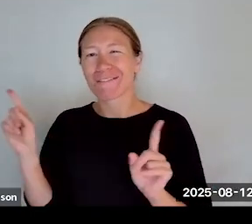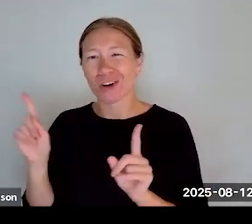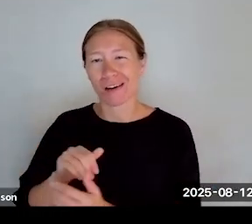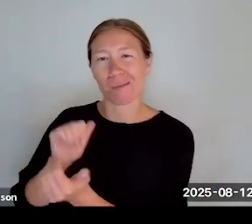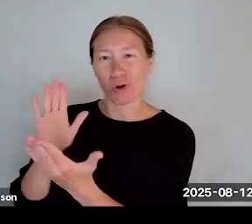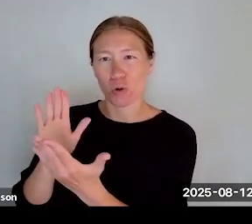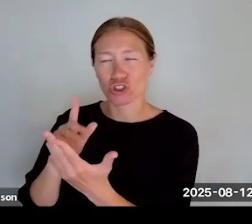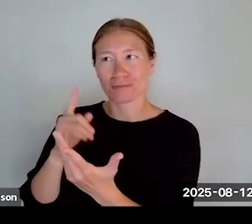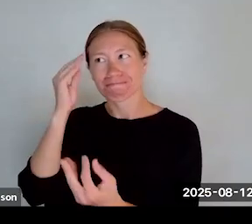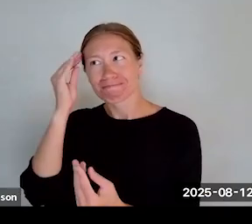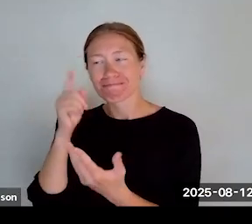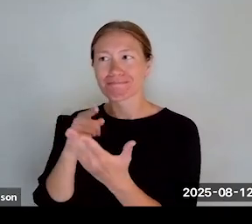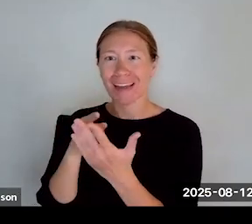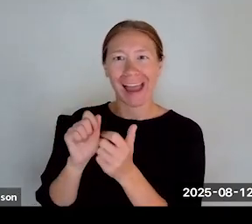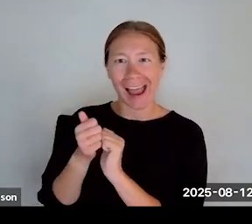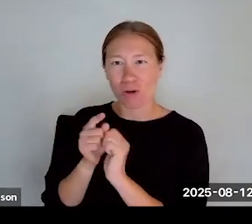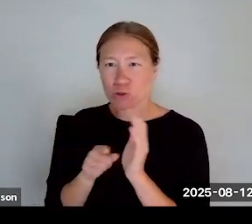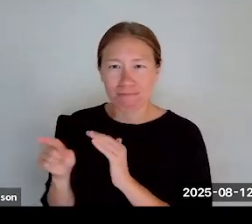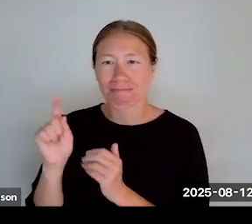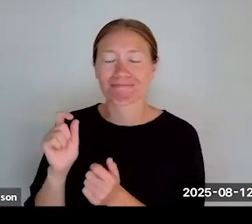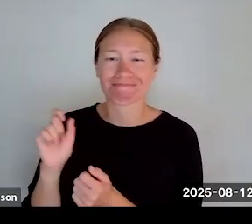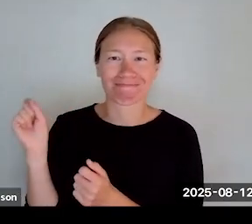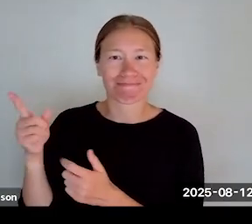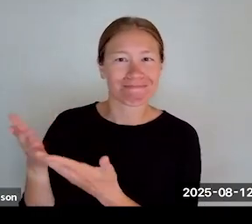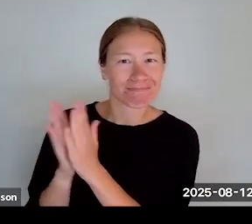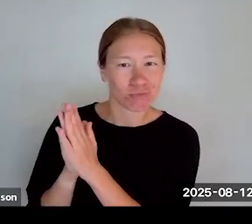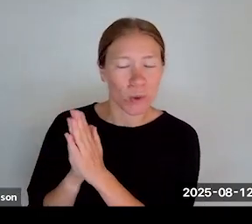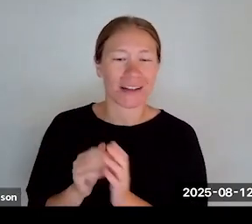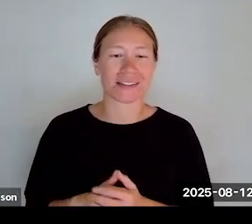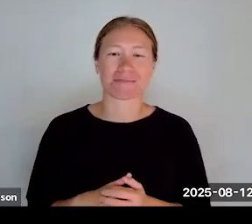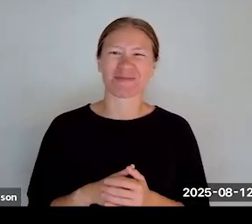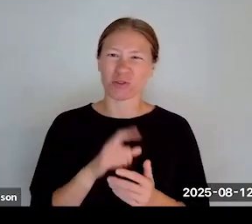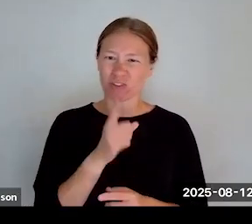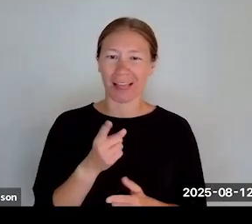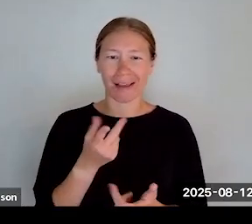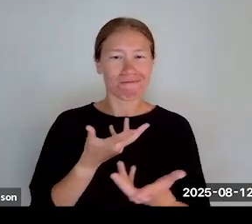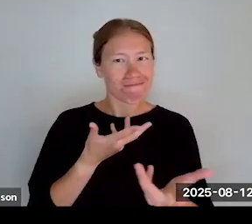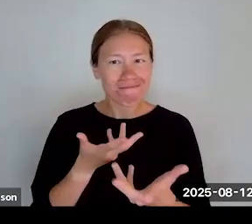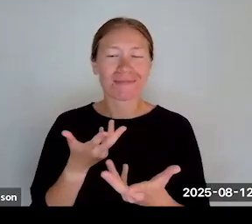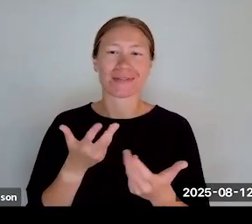Being mindful of and adaptable to these preferences can help foster more effective and inclusive communication.